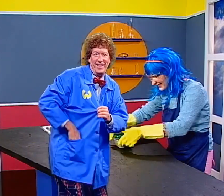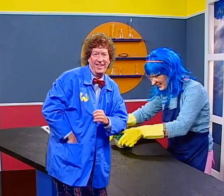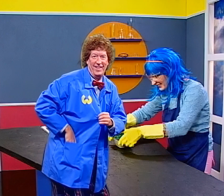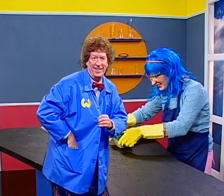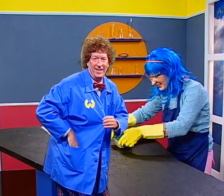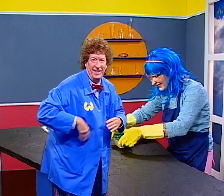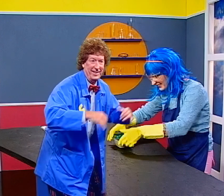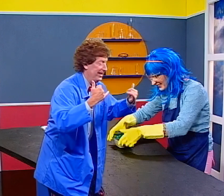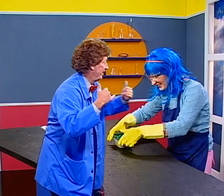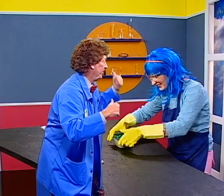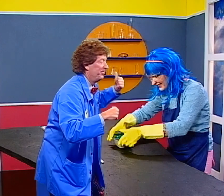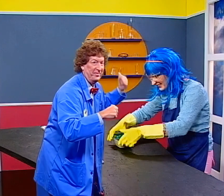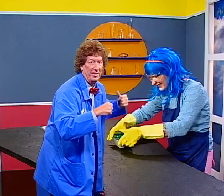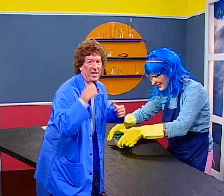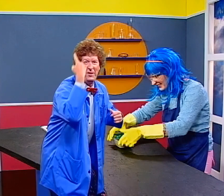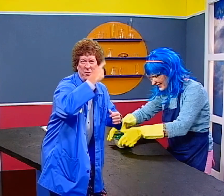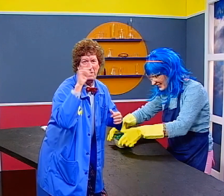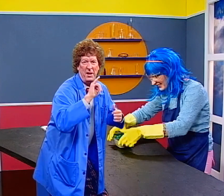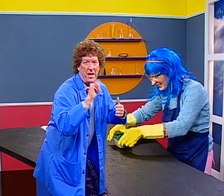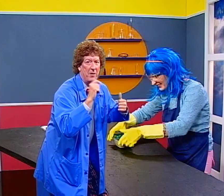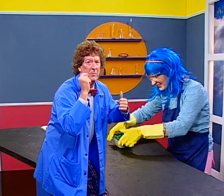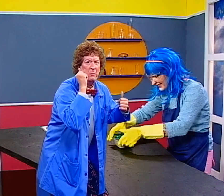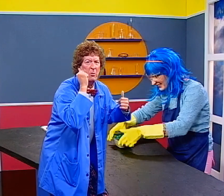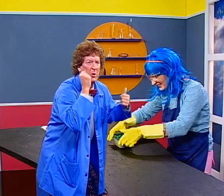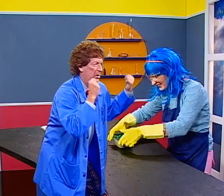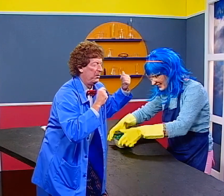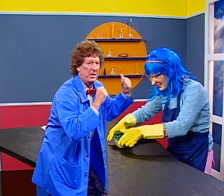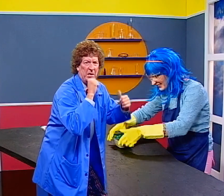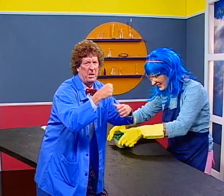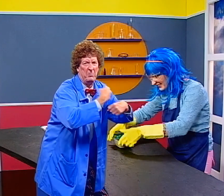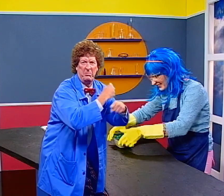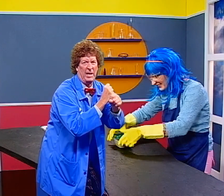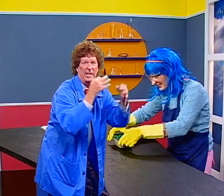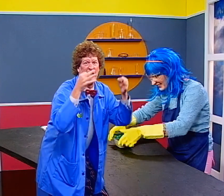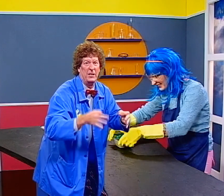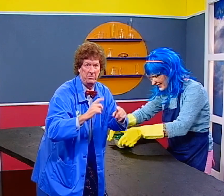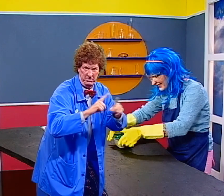NOW, IT DOESN'T LOOK AS THOUGH PAULA IS MAKING ANY DECISIONS,